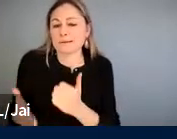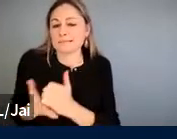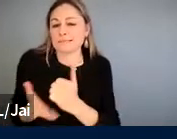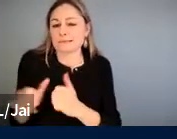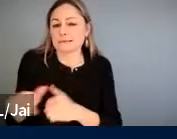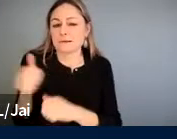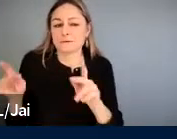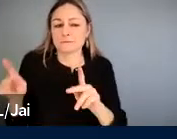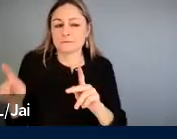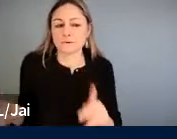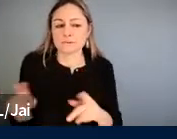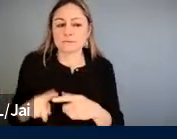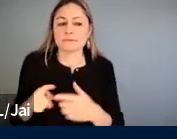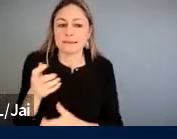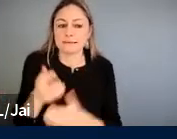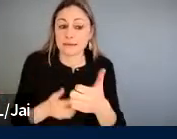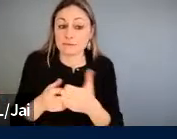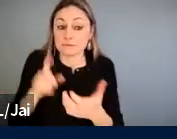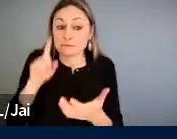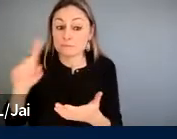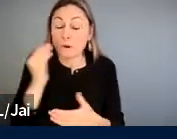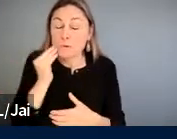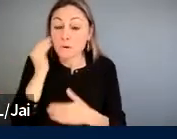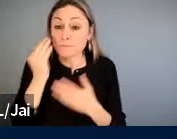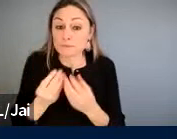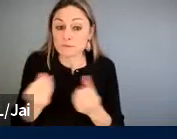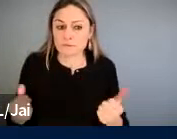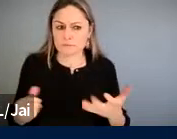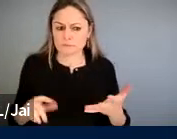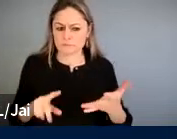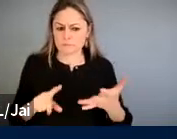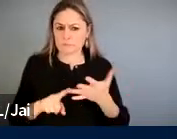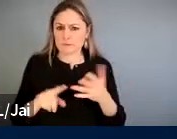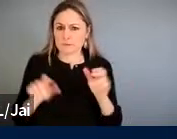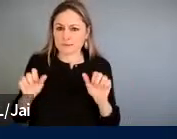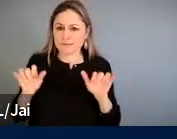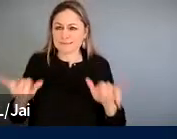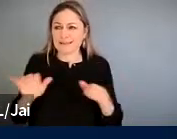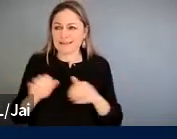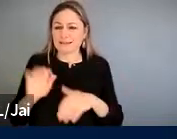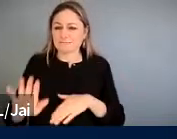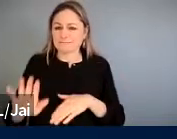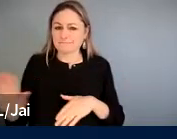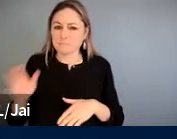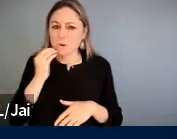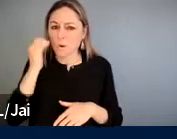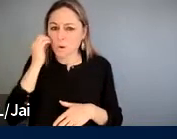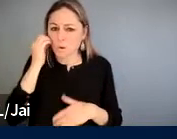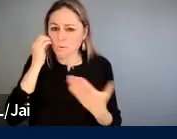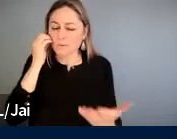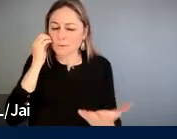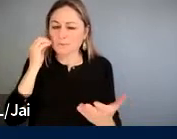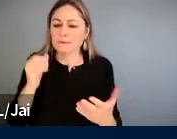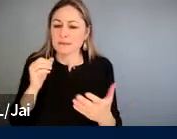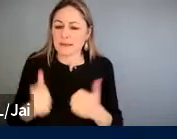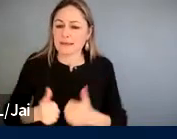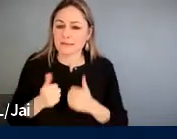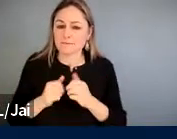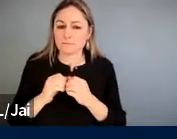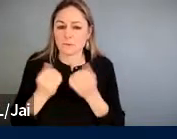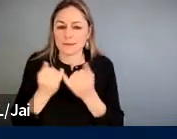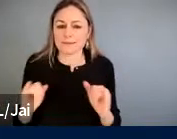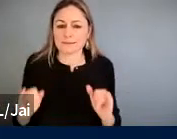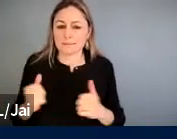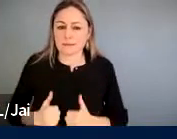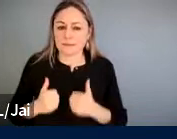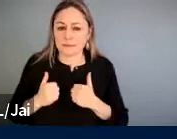solutions were allowing people to stay in their own homes and live more independent lives.